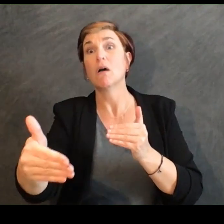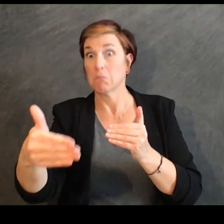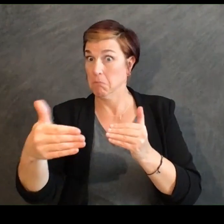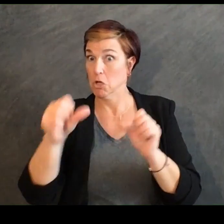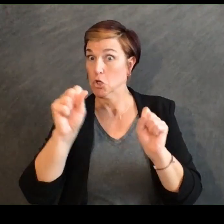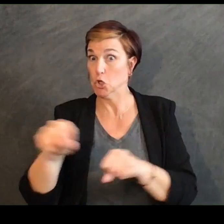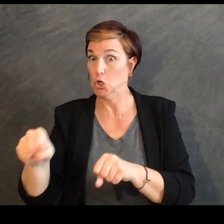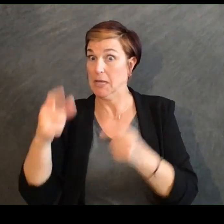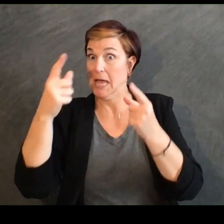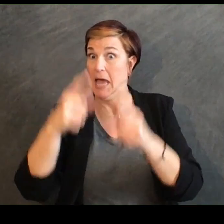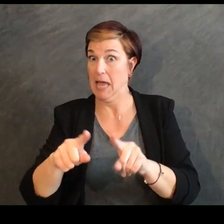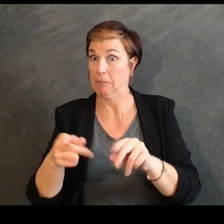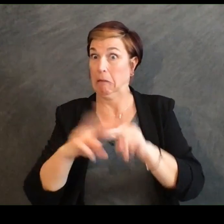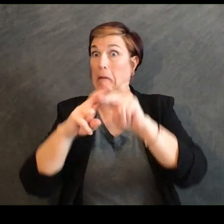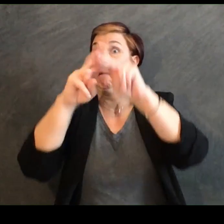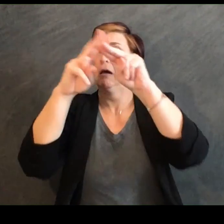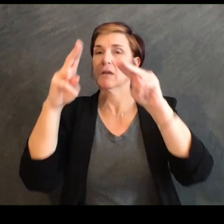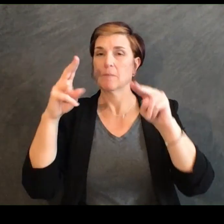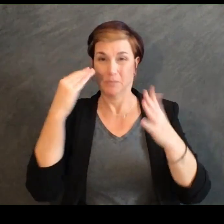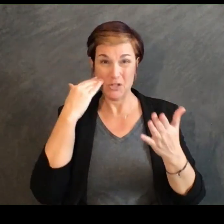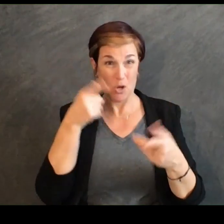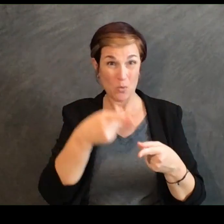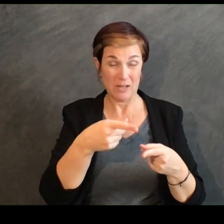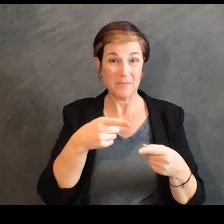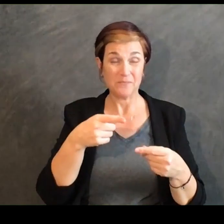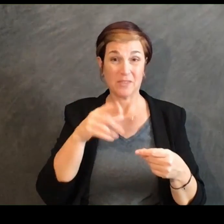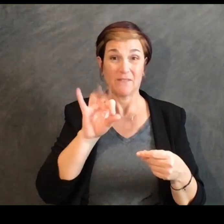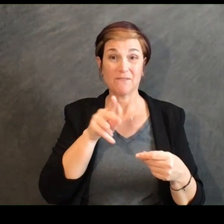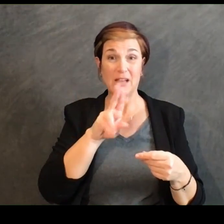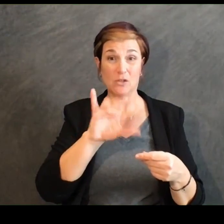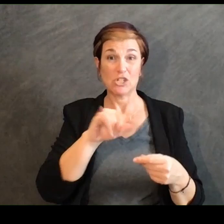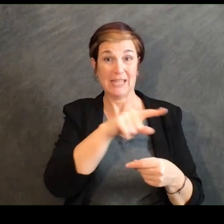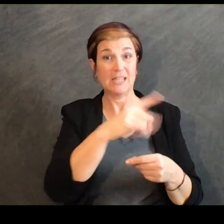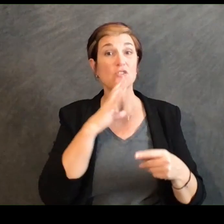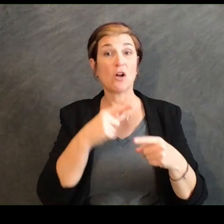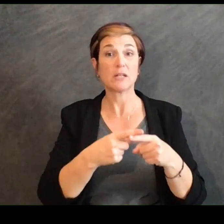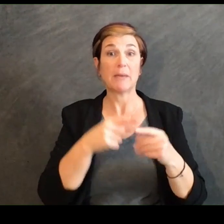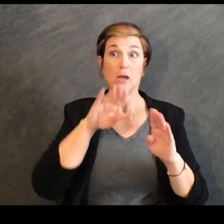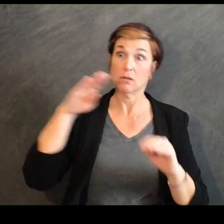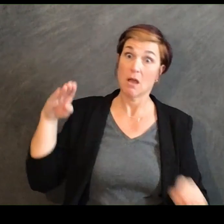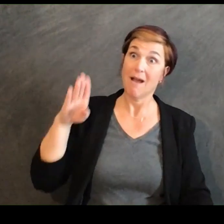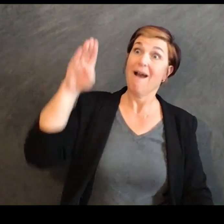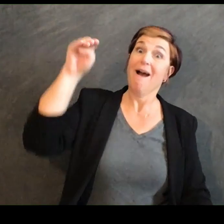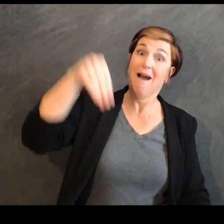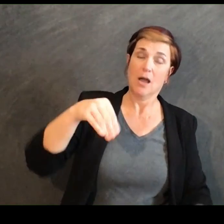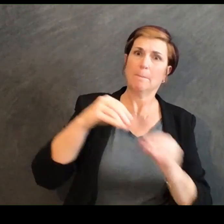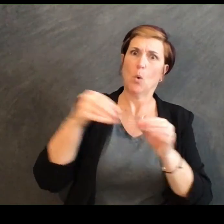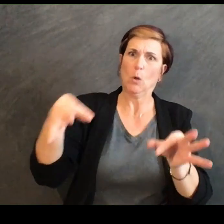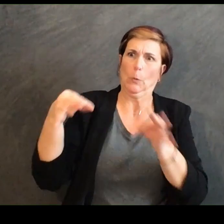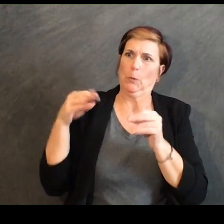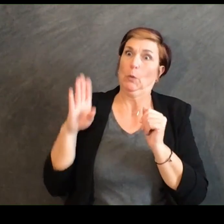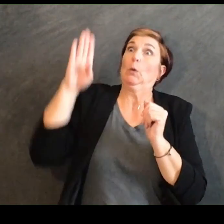felt you talked about blunting the curve that makes it much less high-need at that peak of the curve that we're all planning for so we're in full inventory